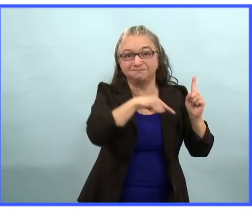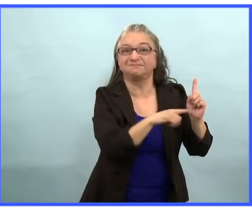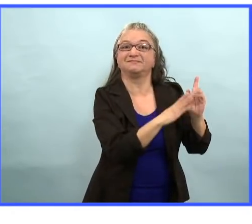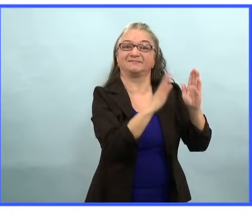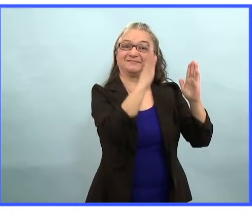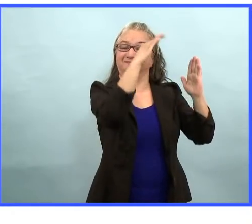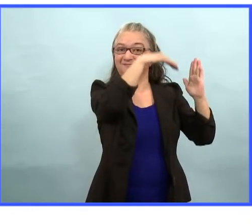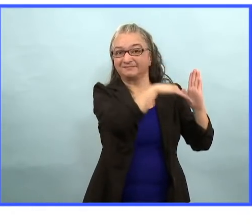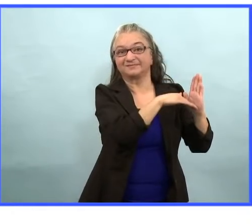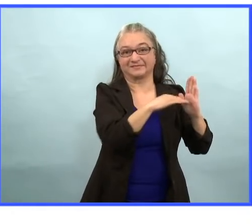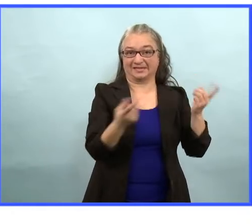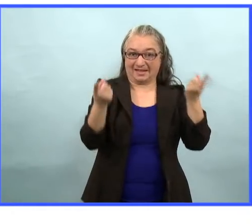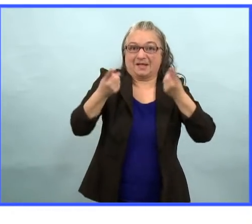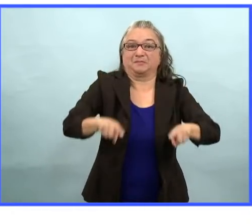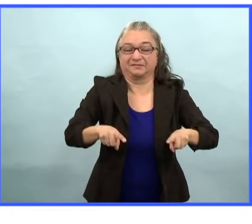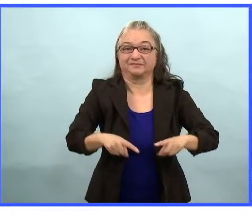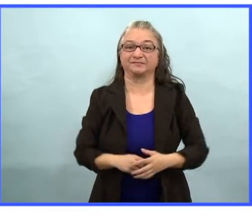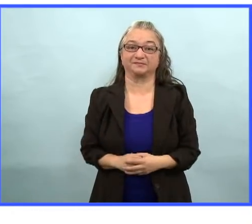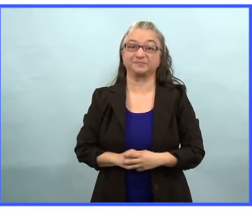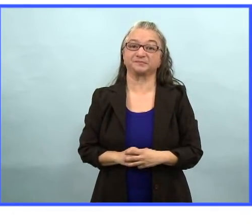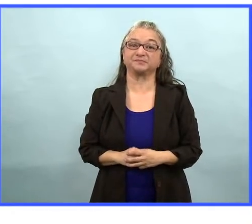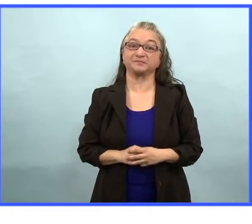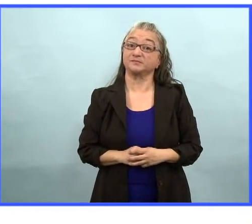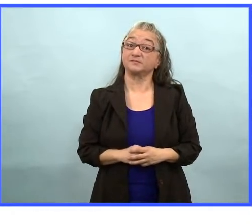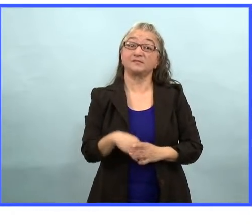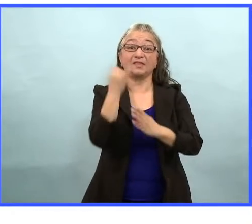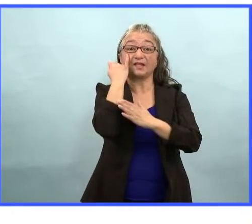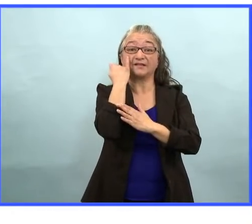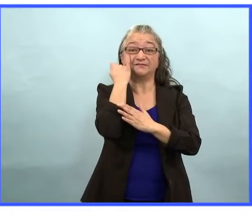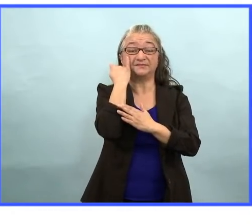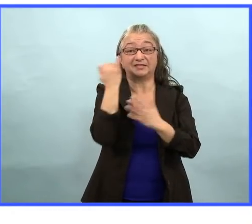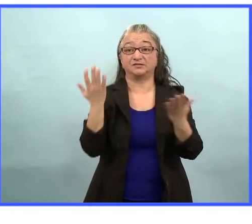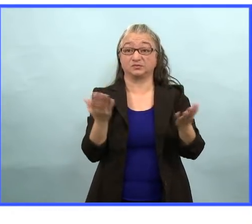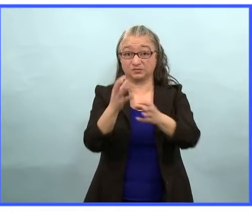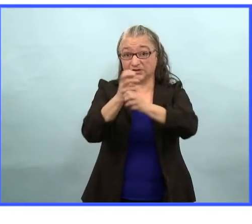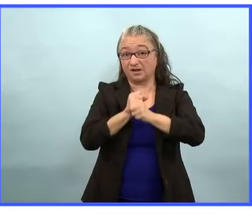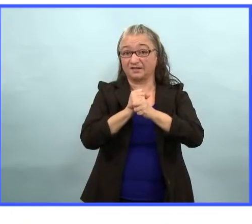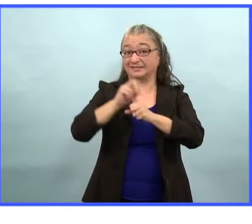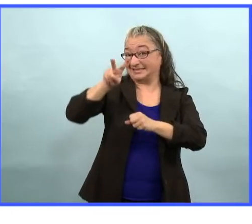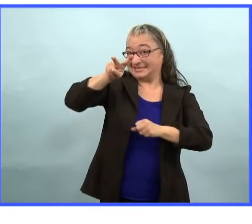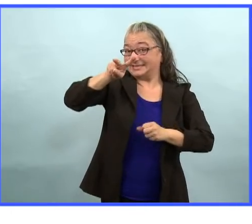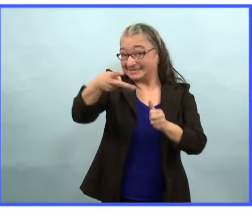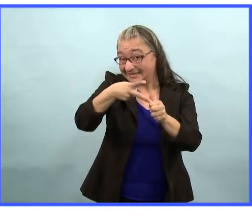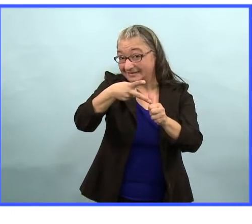is lower proportion of cases occurring among bipark communities it's important we understand